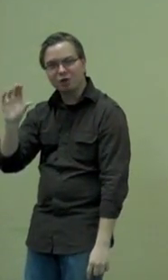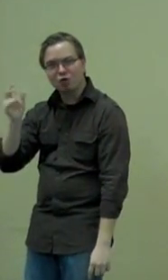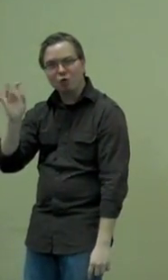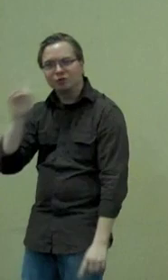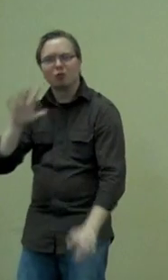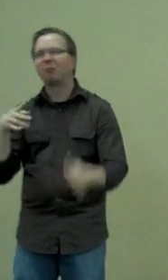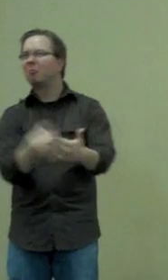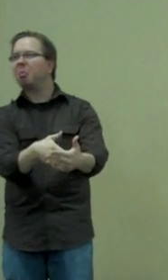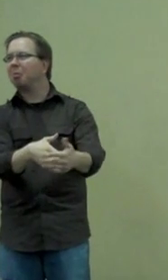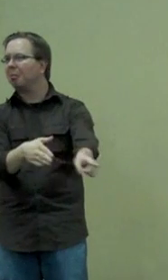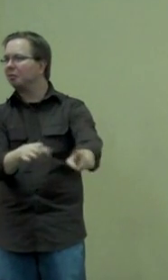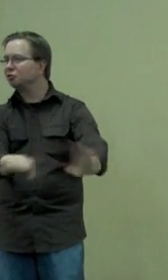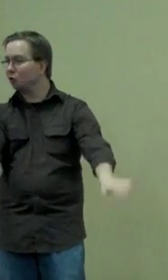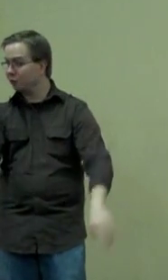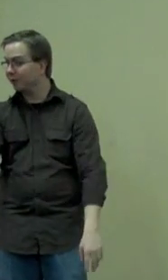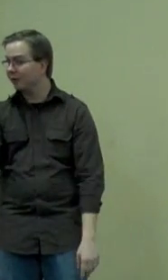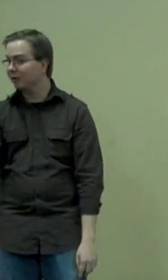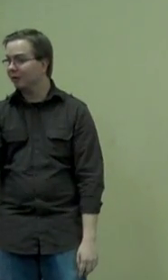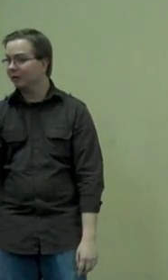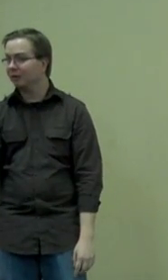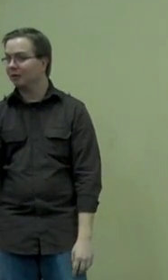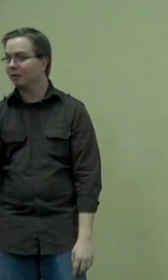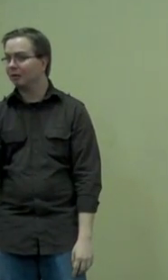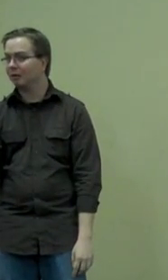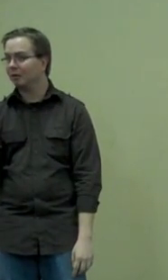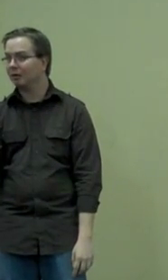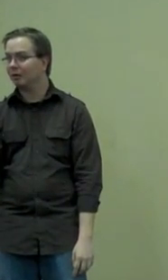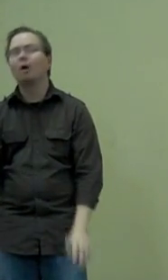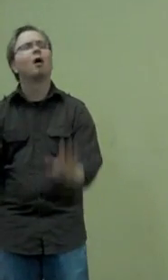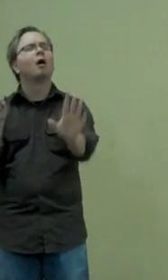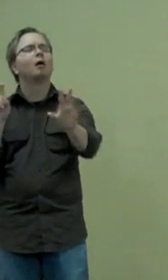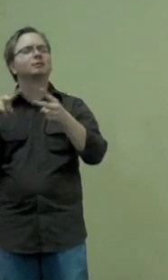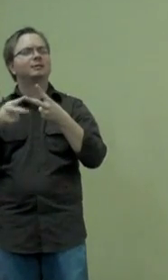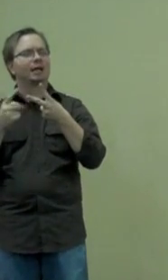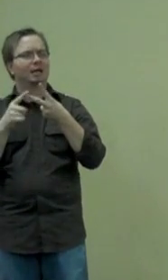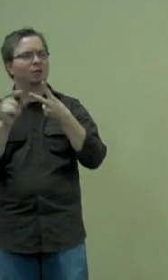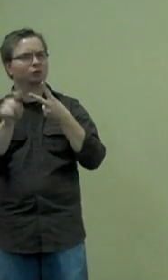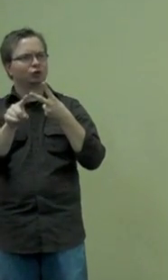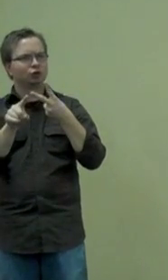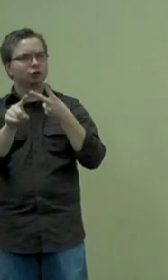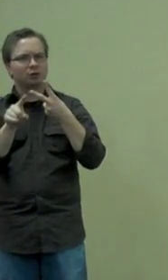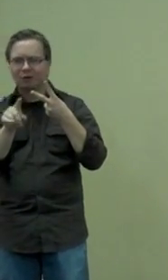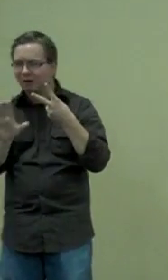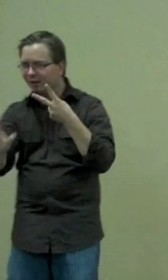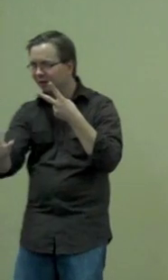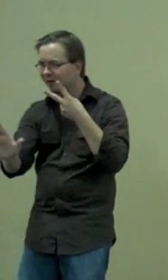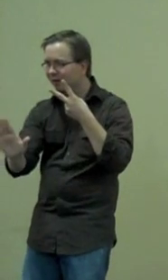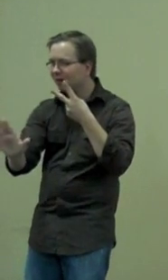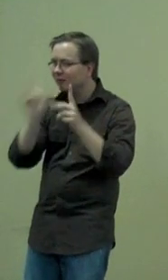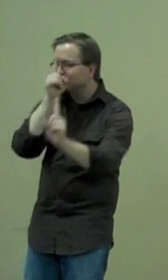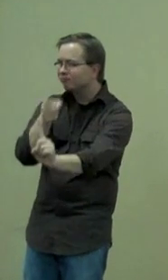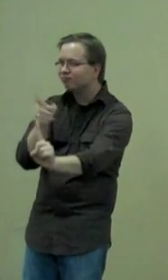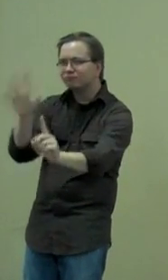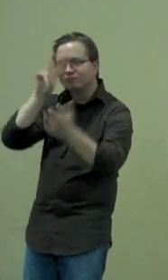This was my favorite song as a kid, it went like this. When the toast is burned and all the milk has turned and captain crunch is waving farewell. When the big one finds you made this song remind you that they don't serve breakfast in hell. Isn't that messed up? Now I had some questions.